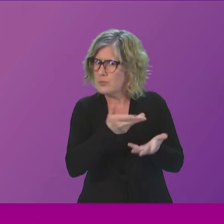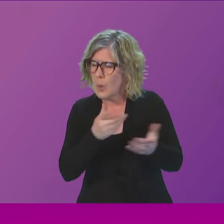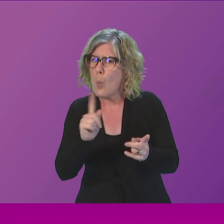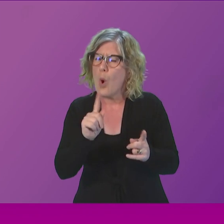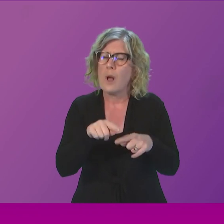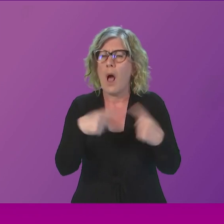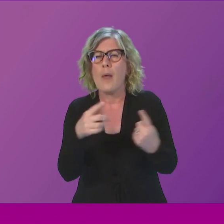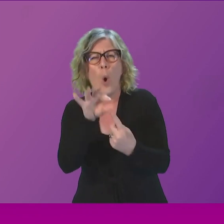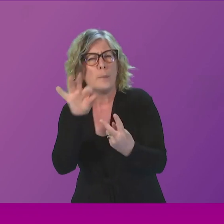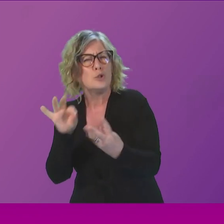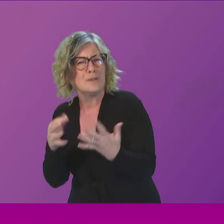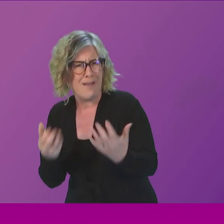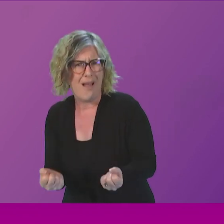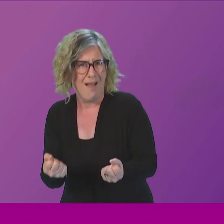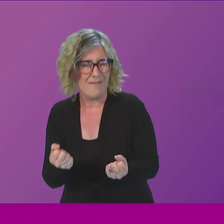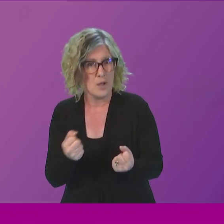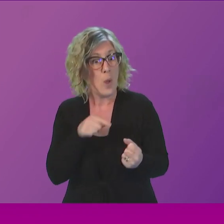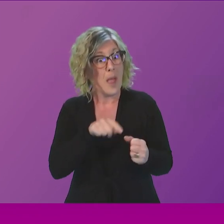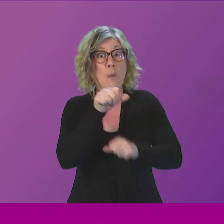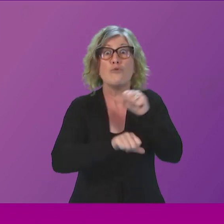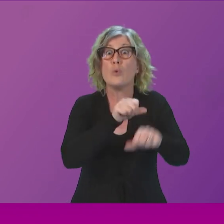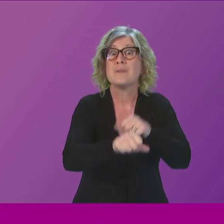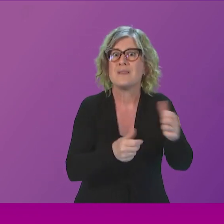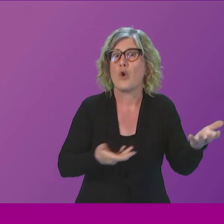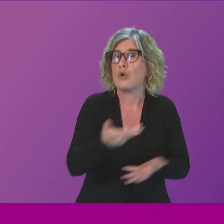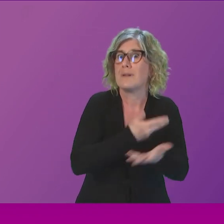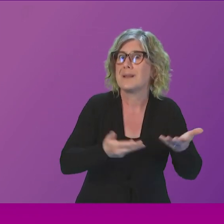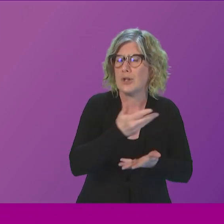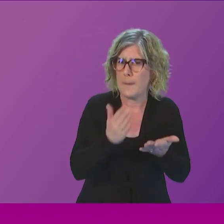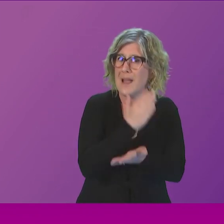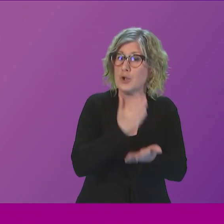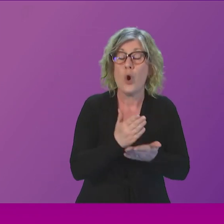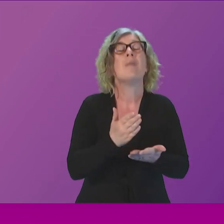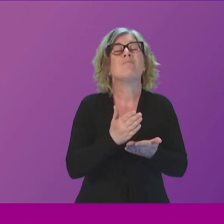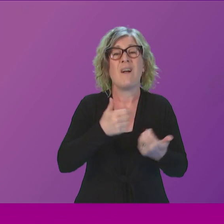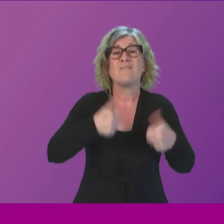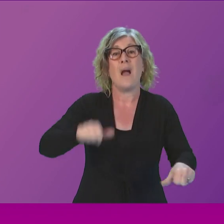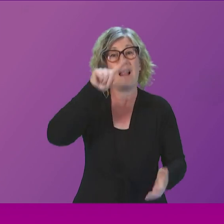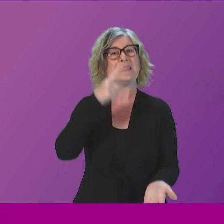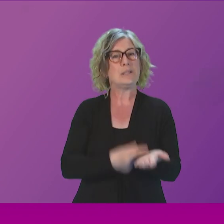The process ensures that the impact of any decision is properly considered and options are explored.